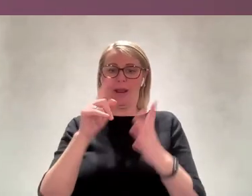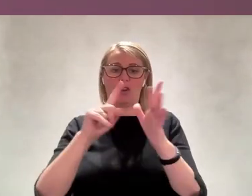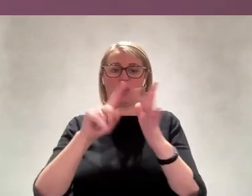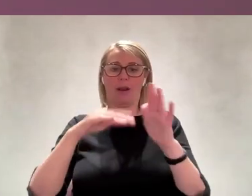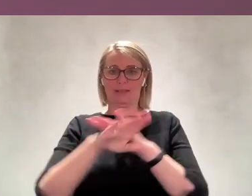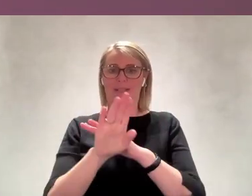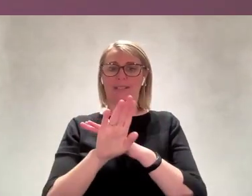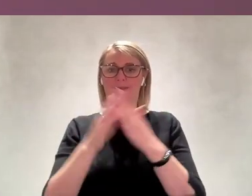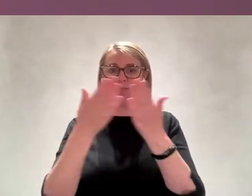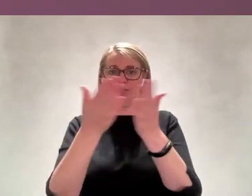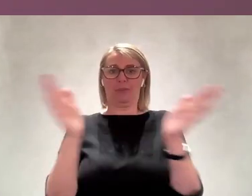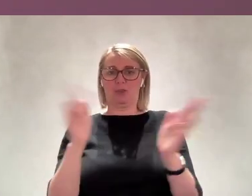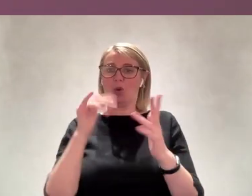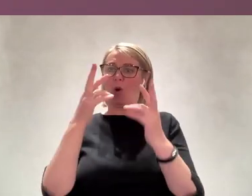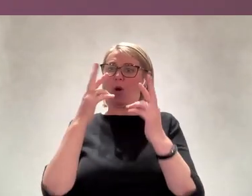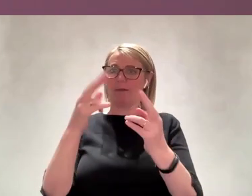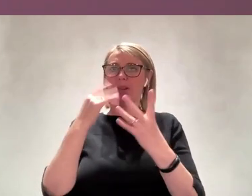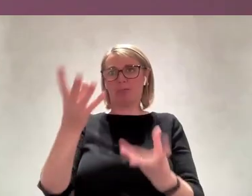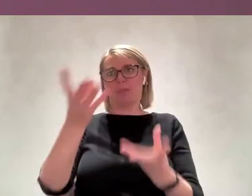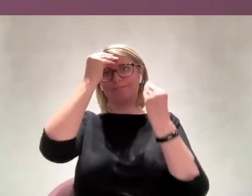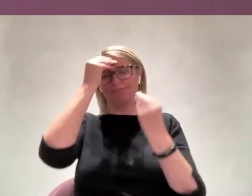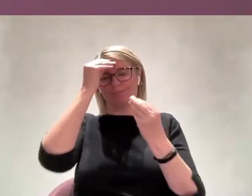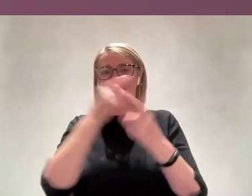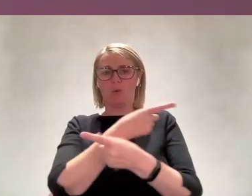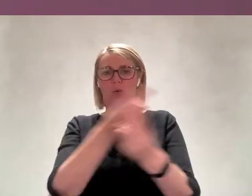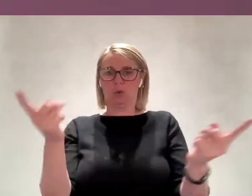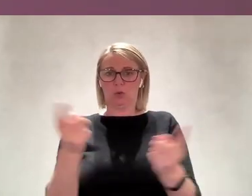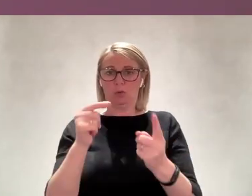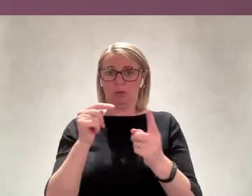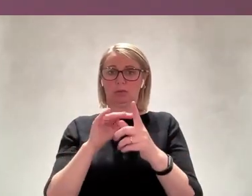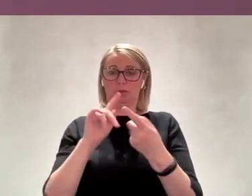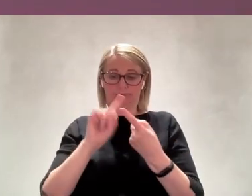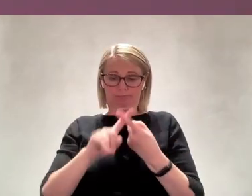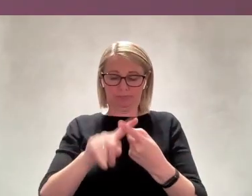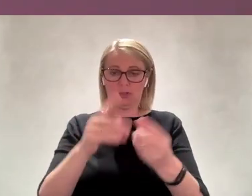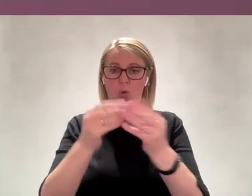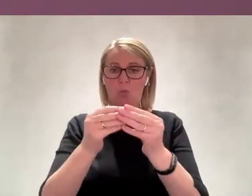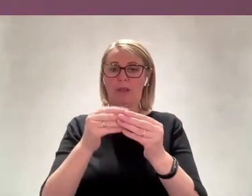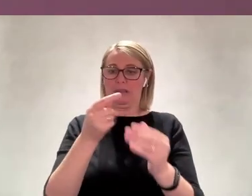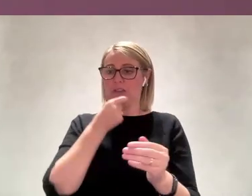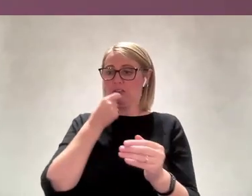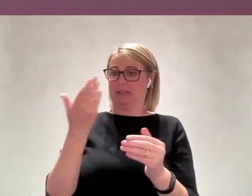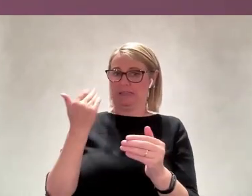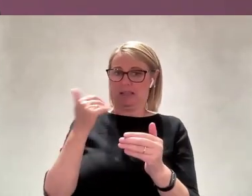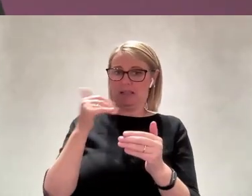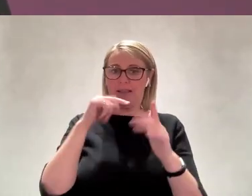and I hope it's been insightful for all of you, too. To stay up to date with the latest publications